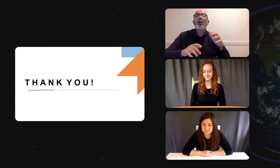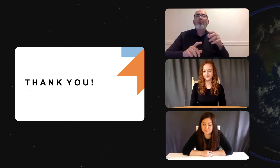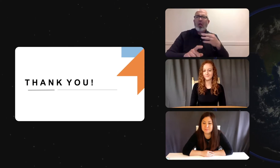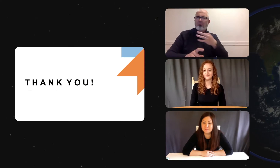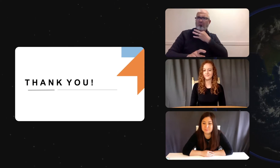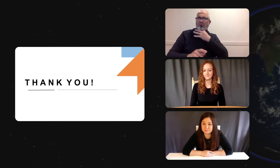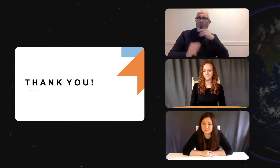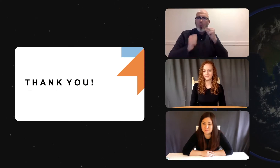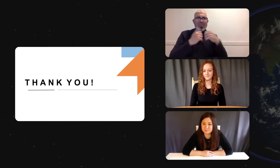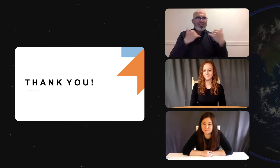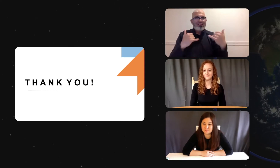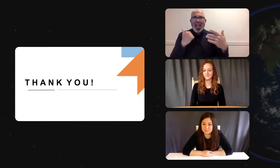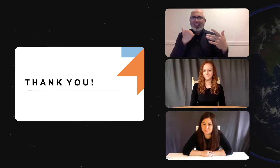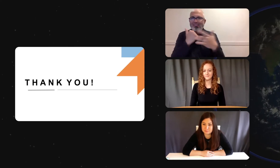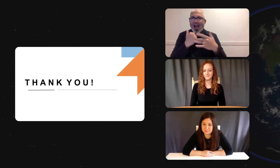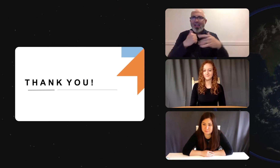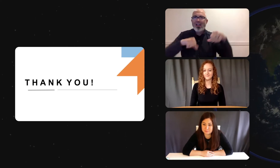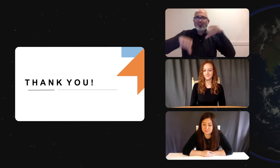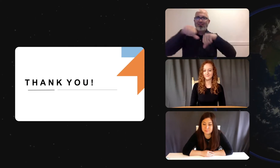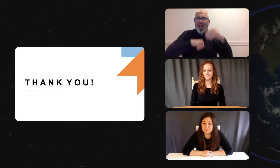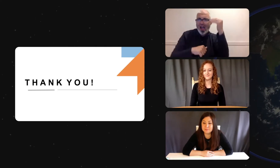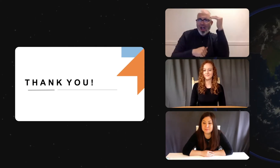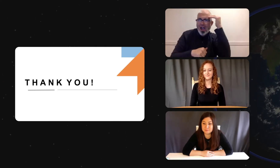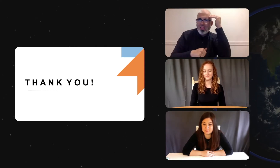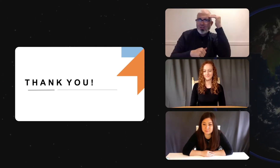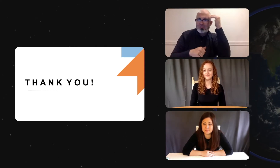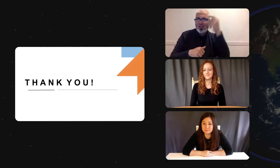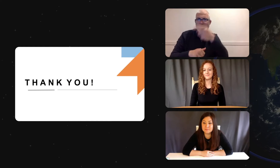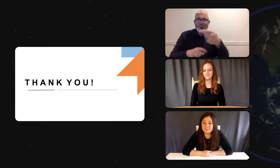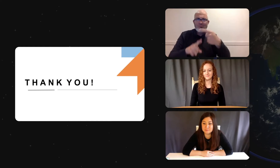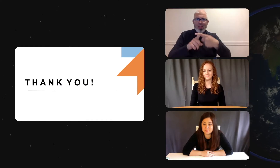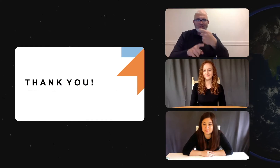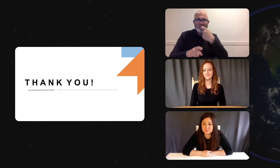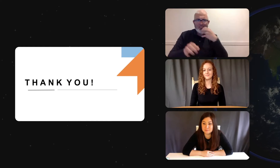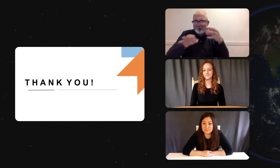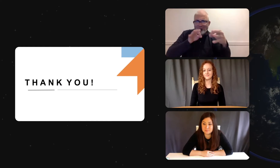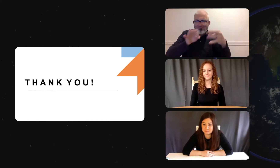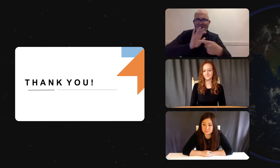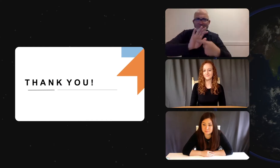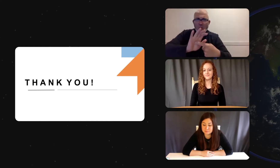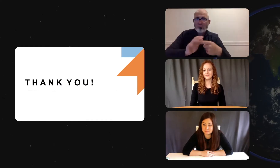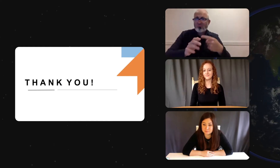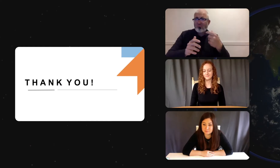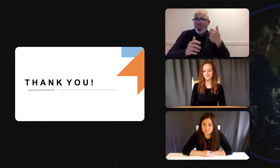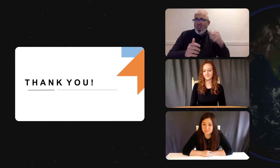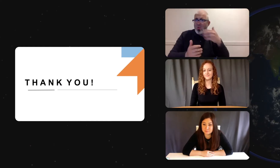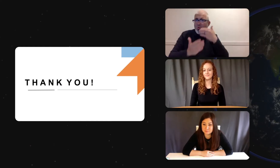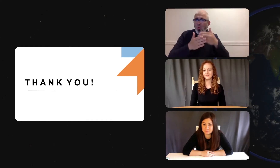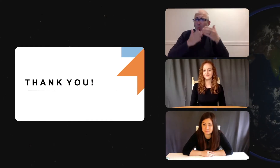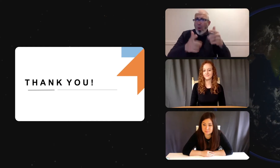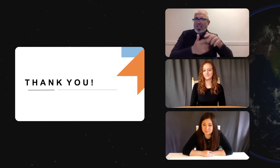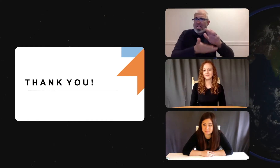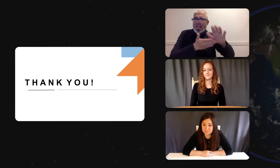But, I'm curious: With our modern technology and enhanced scientific knowledge, do we now